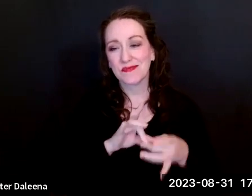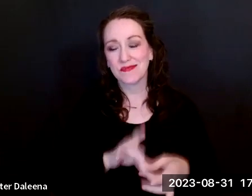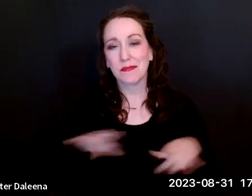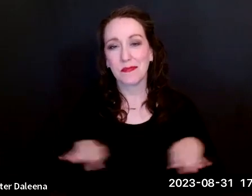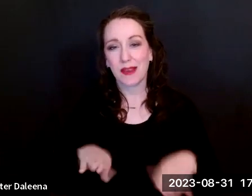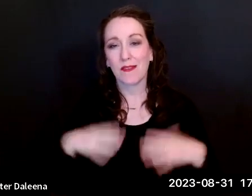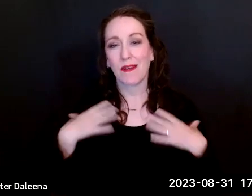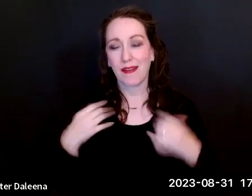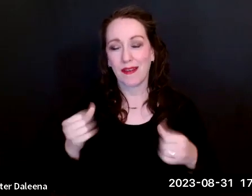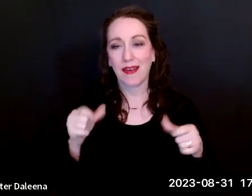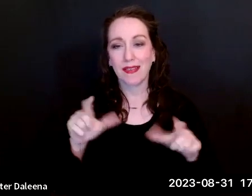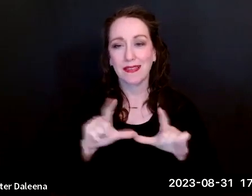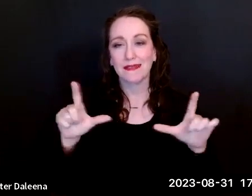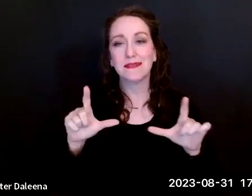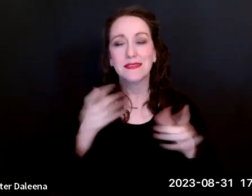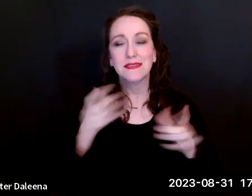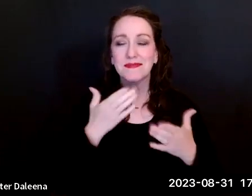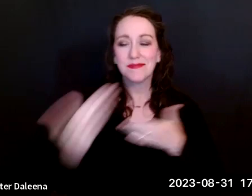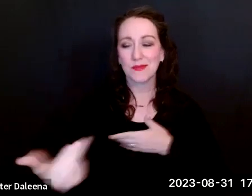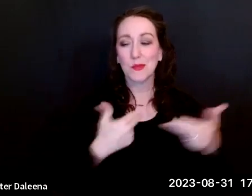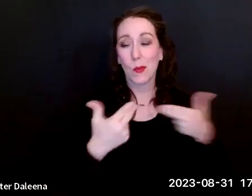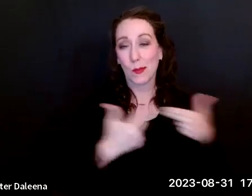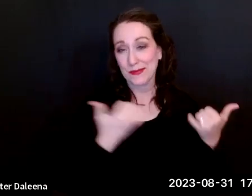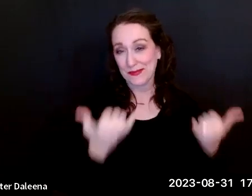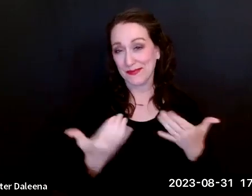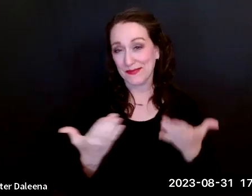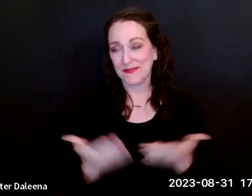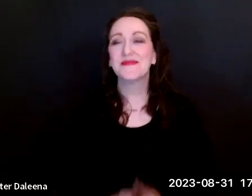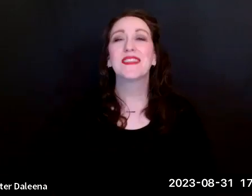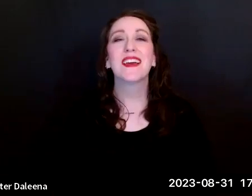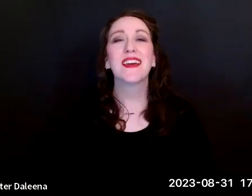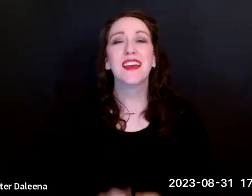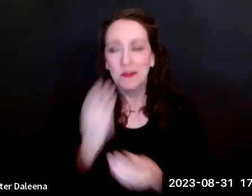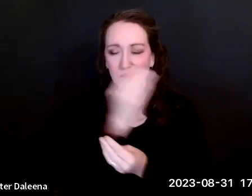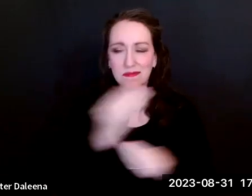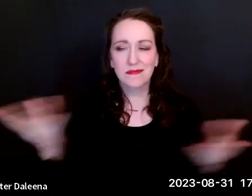thank you very much for joining us today please be advised we are recording this